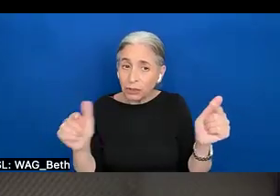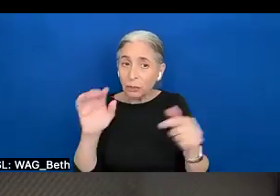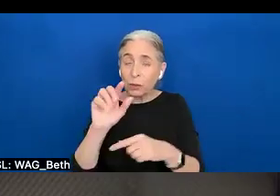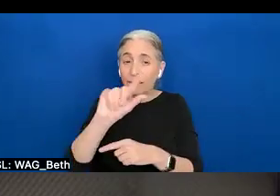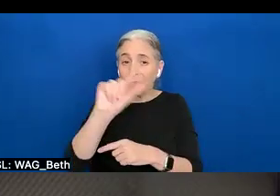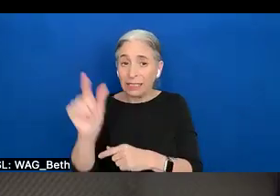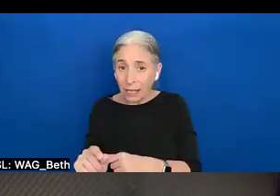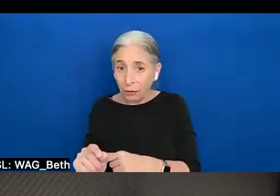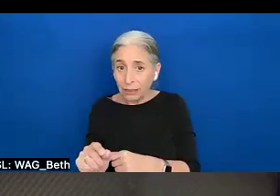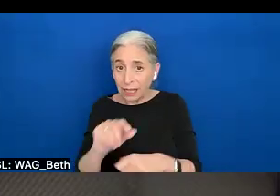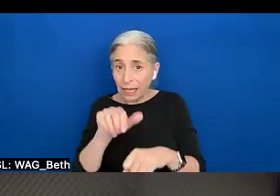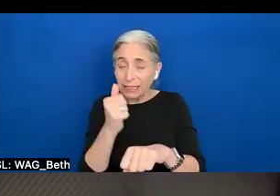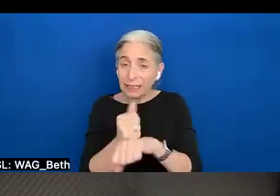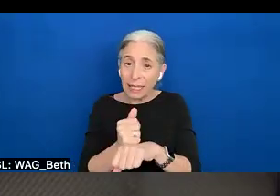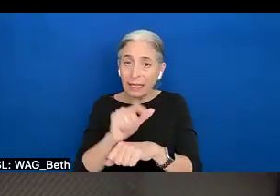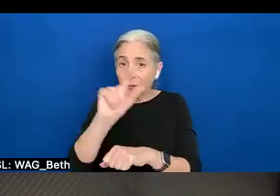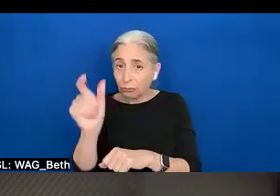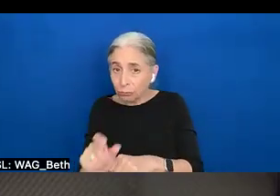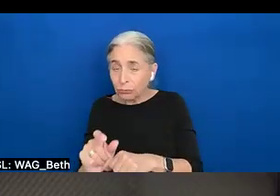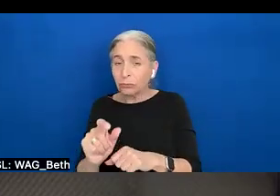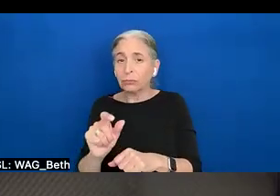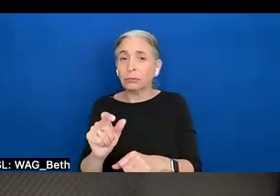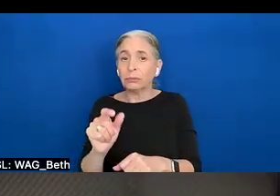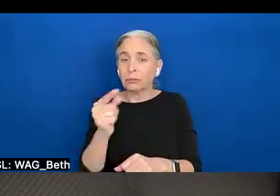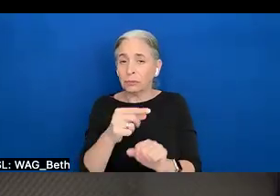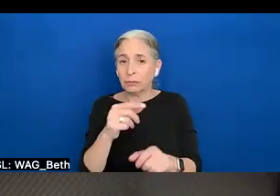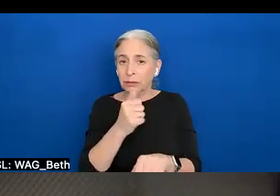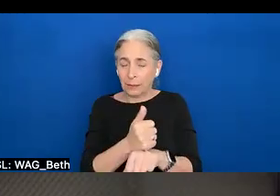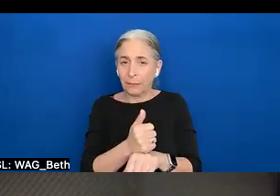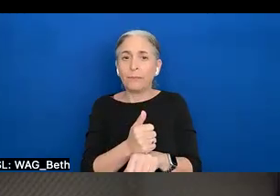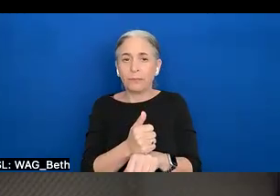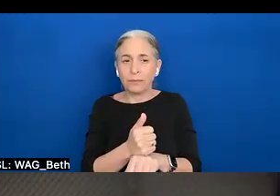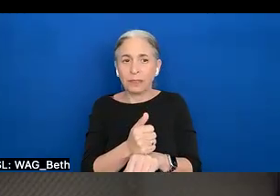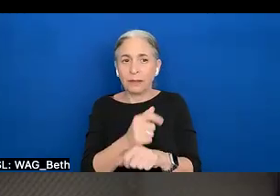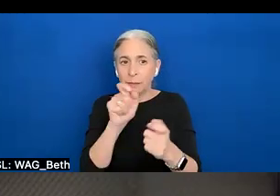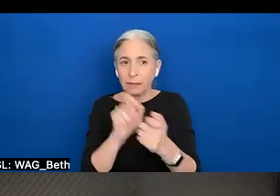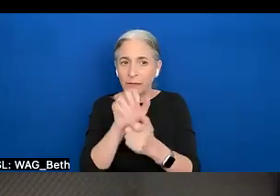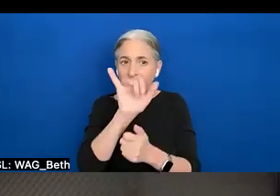So I set the language in Italian, specifically on this word.